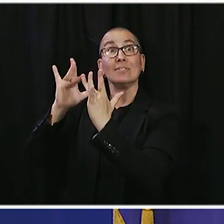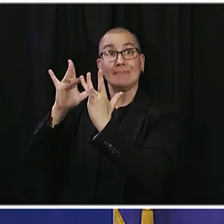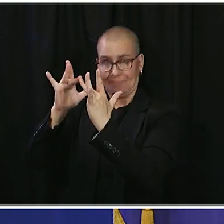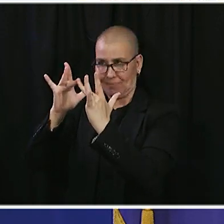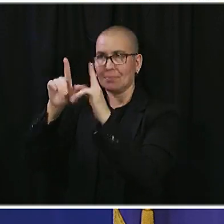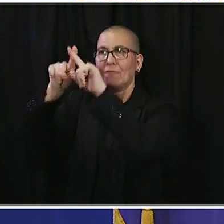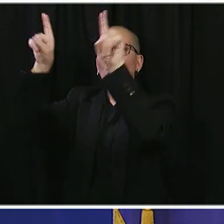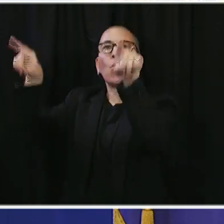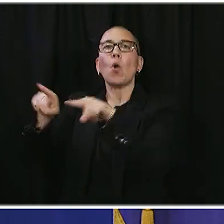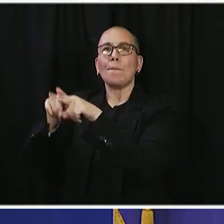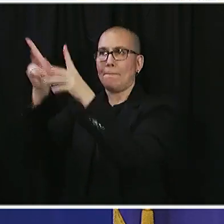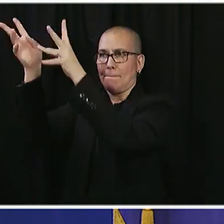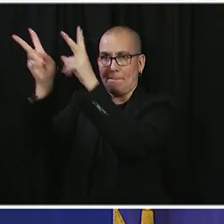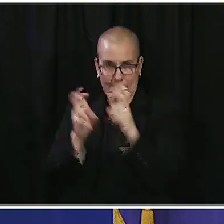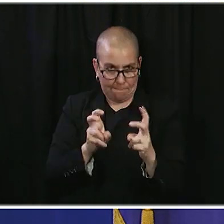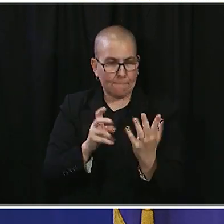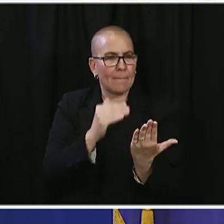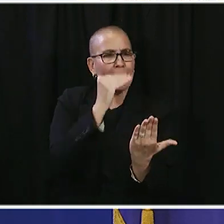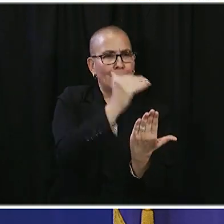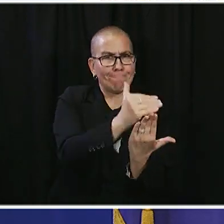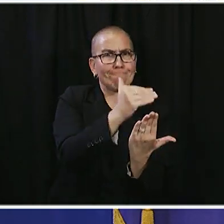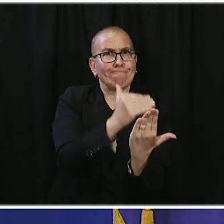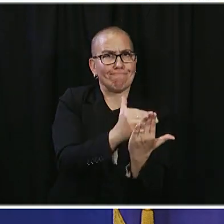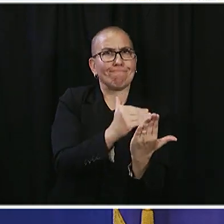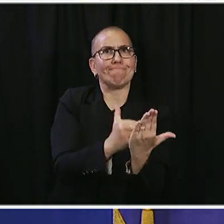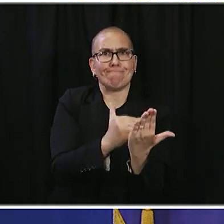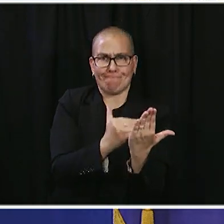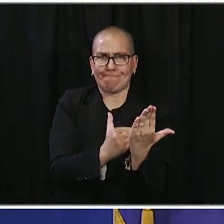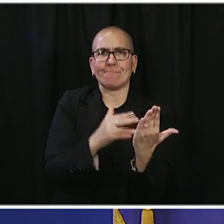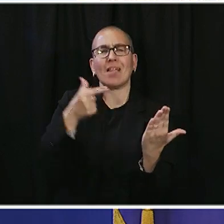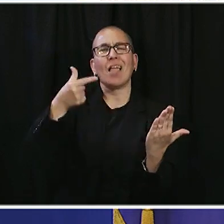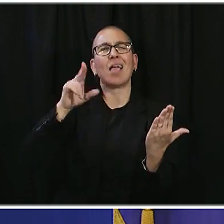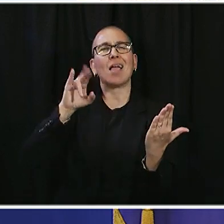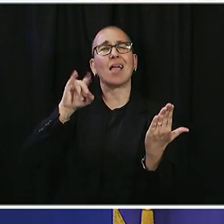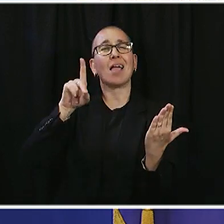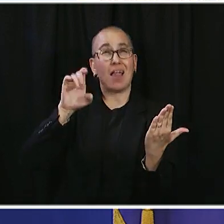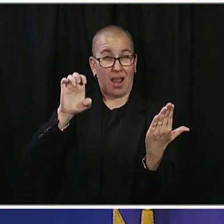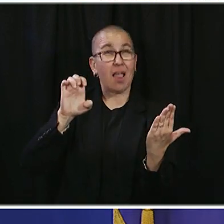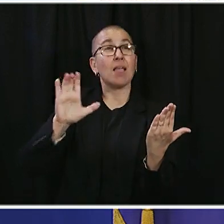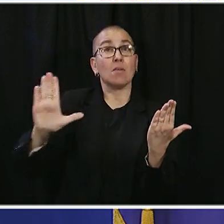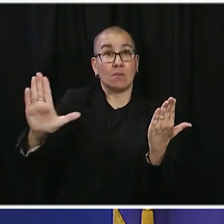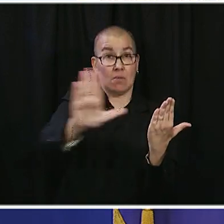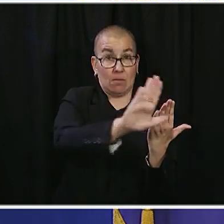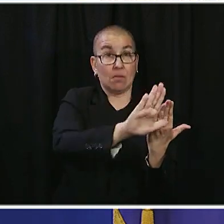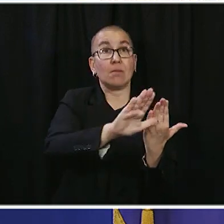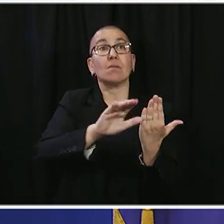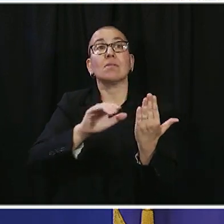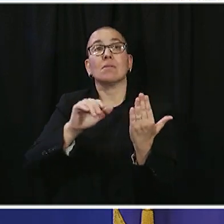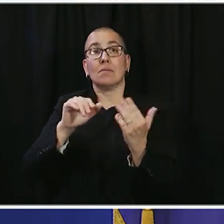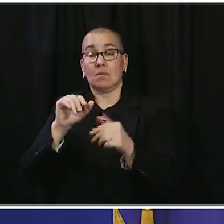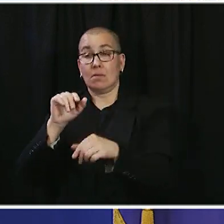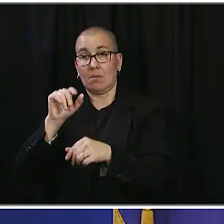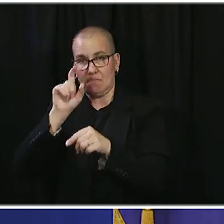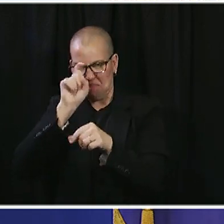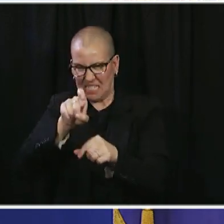SO WE ASK EVERY BUSINESS TO GO TO OUR WEBSITE, DOWNLOAD THE TEMPLATES THERE. THEY'RE SUPER SIMPLE. THERE'S GUIDANCE DOCUMENTS TO TAKE A LOOK AT. REALLY IMPORTANT FOR ALL BUSINESSES TO HAVE A PLAN IN